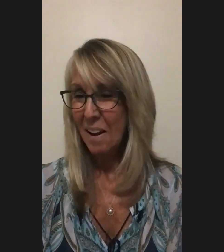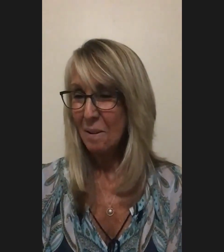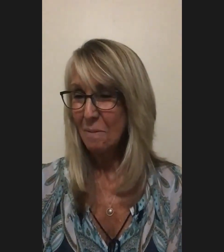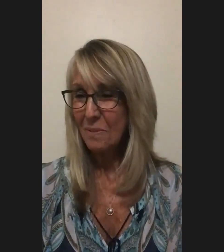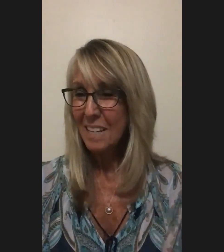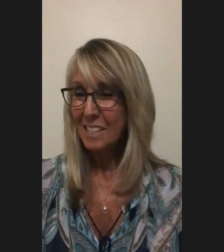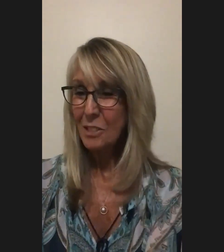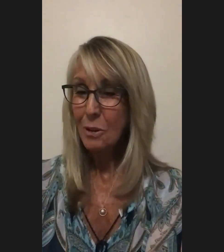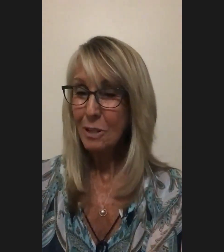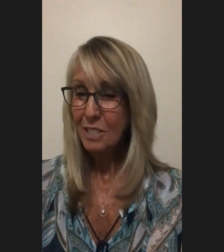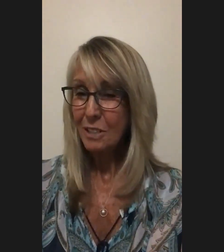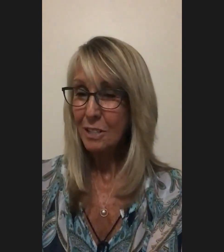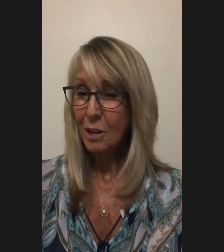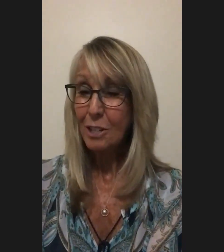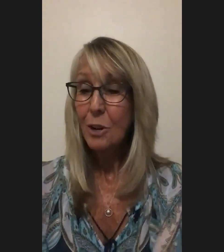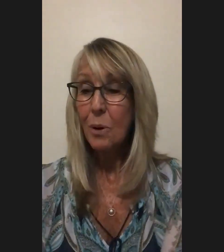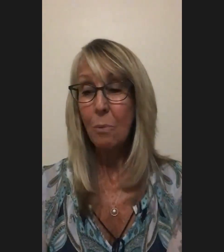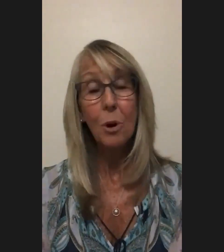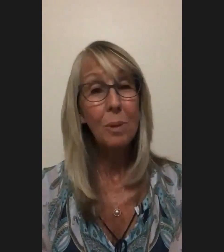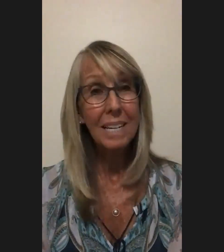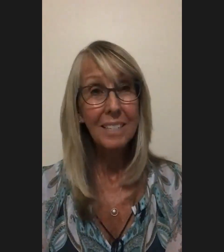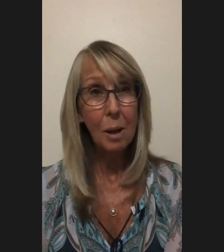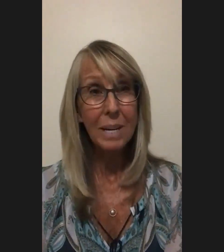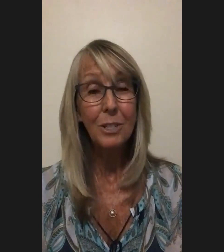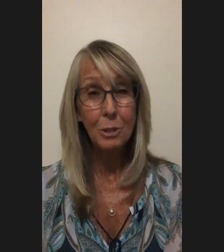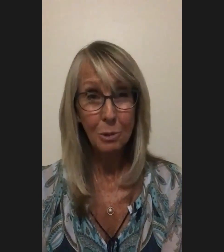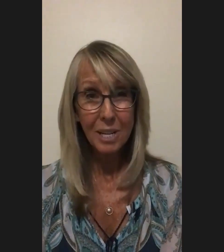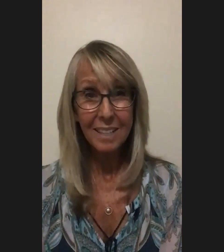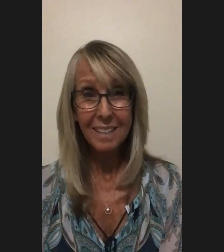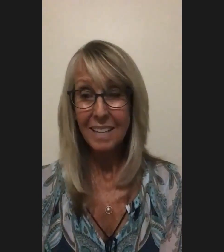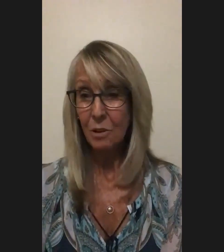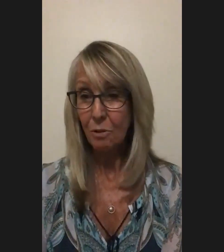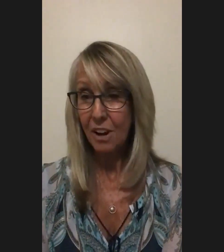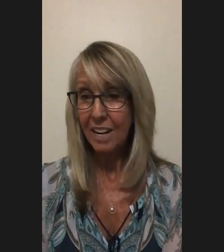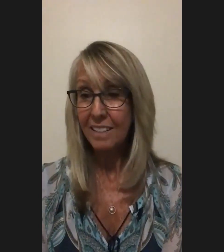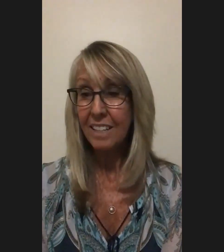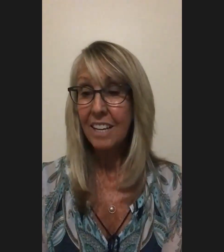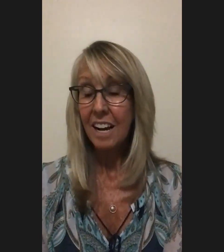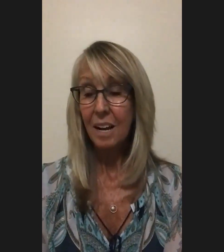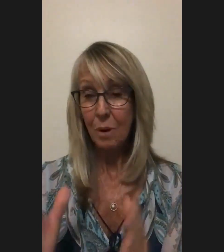So, there's there's also a workplace accommodation toolkit that you'll find